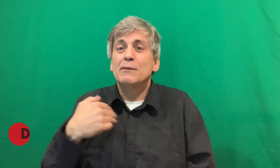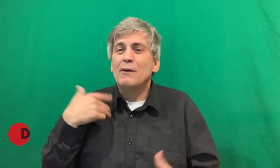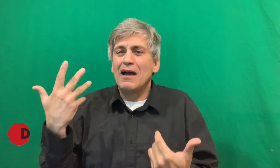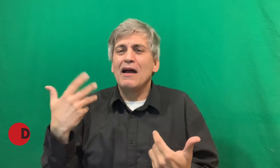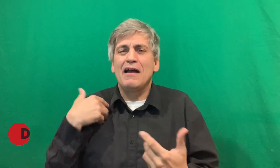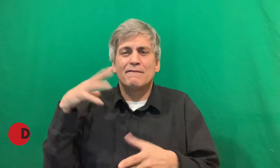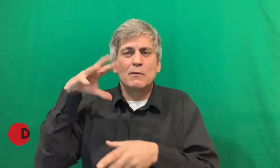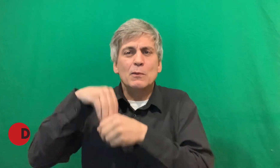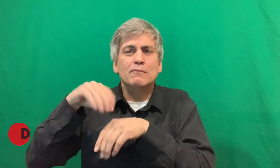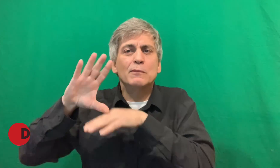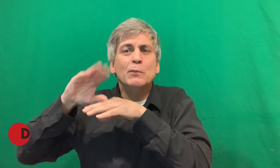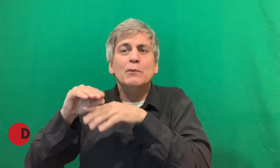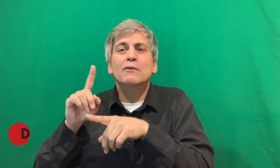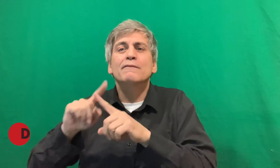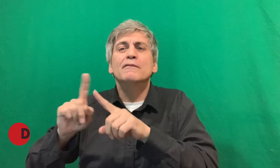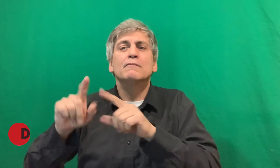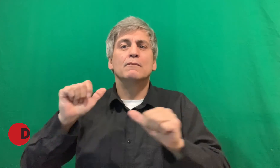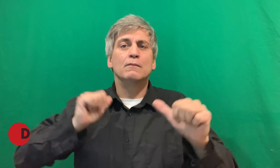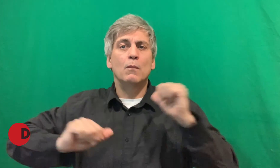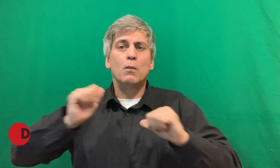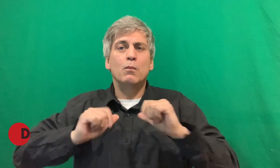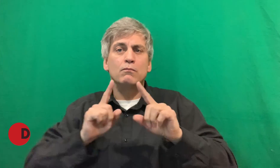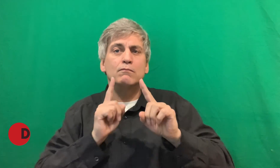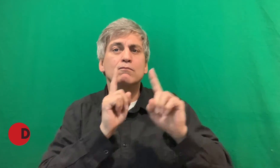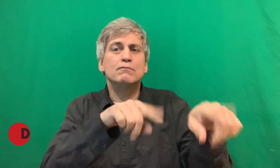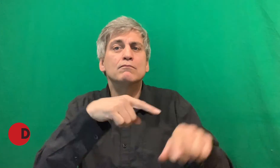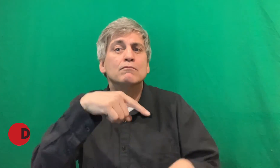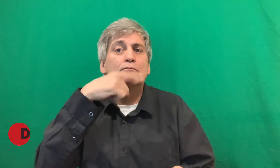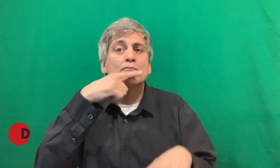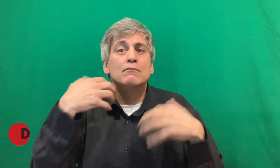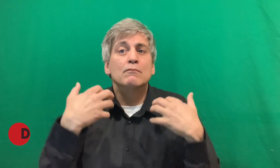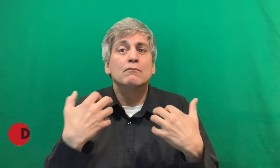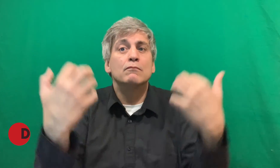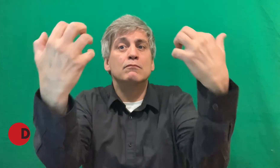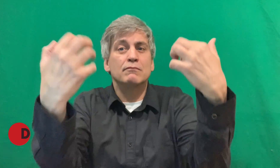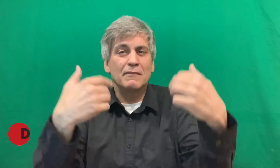on different shows, hearing performances, there are discounts